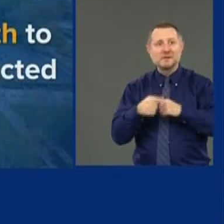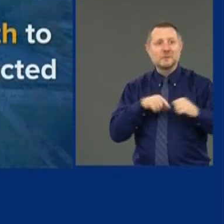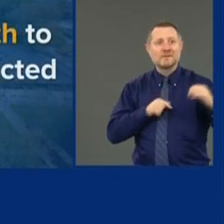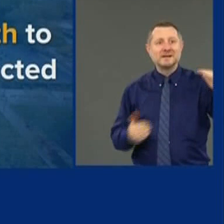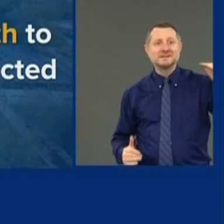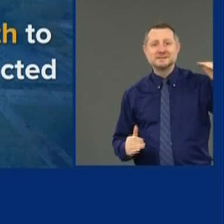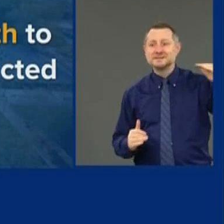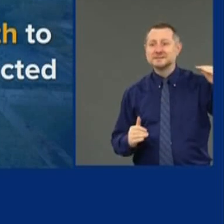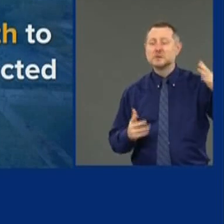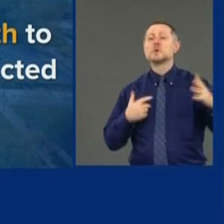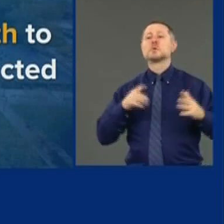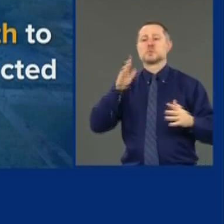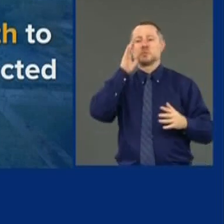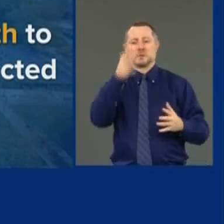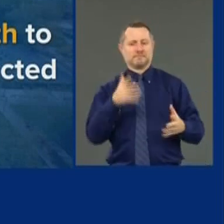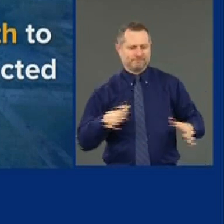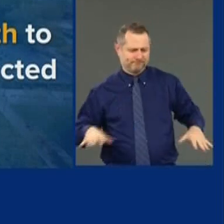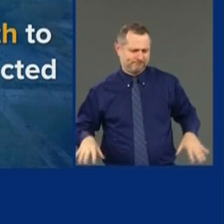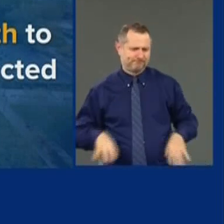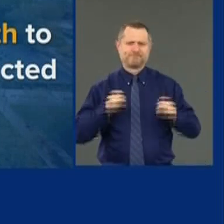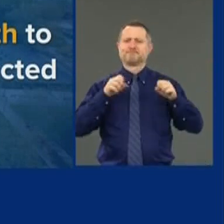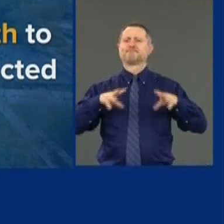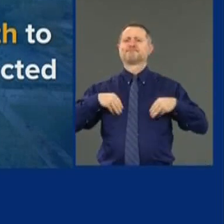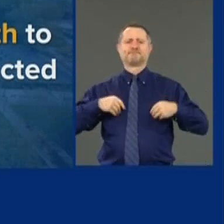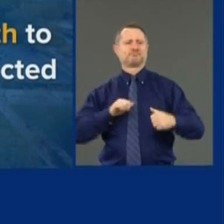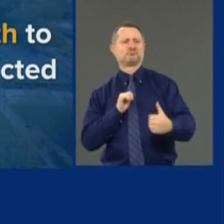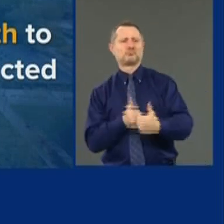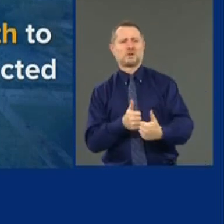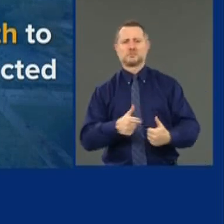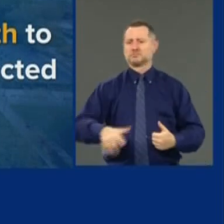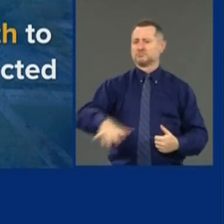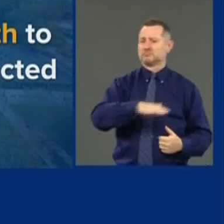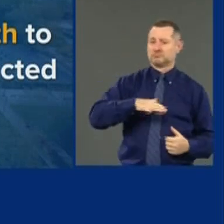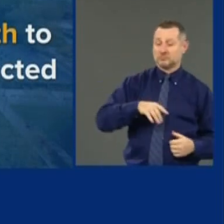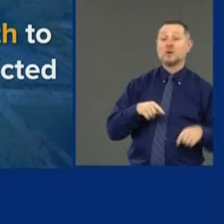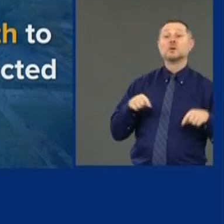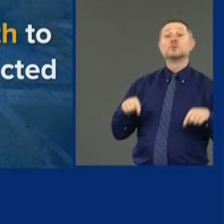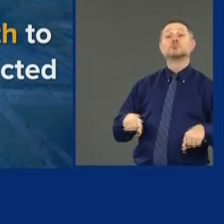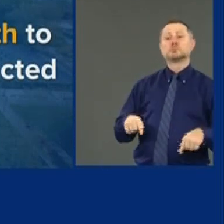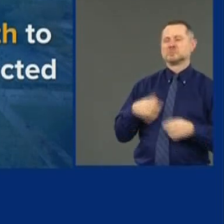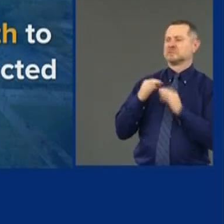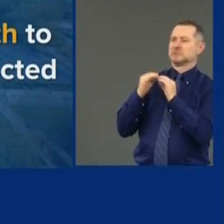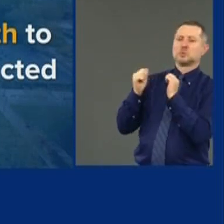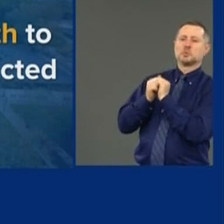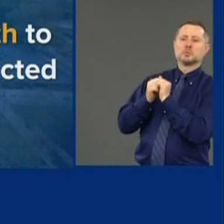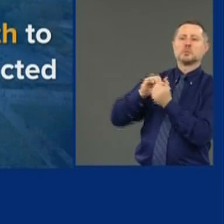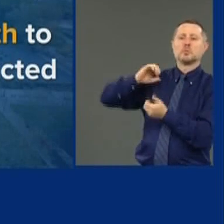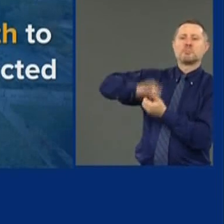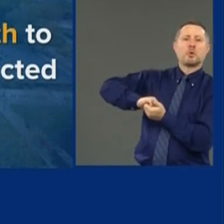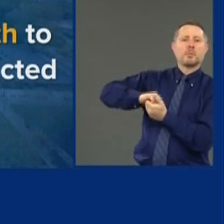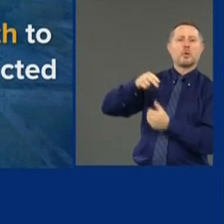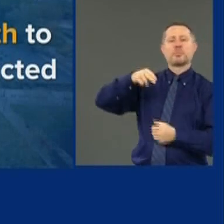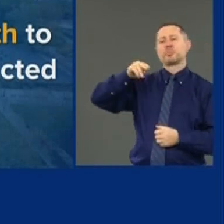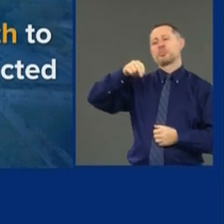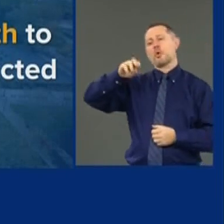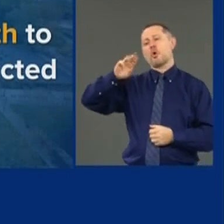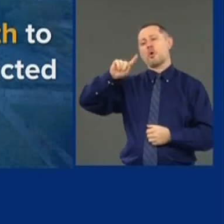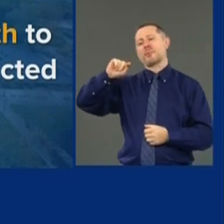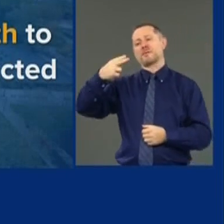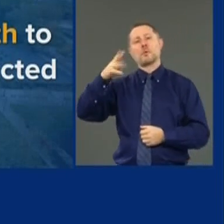GOING TO TAKE ON THE CHALLENGE OF THE MOST IMPACTED COMMUNITIES IN TERMS OF COVID. WE ARE WORKING WITH NORTHWELL